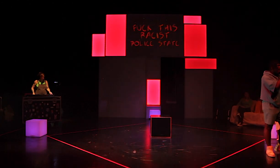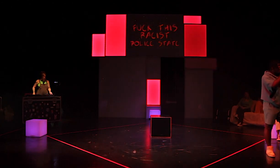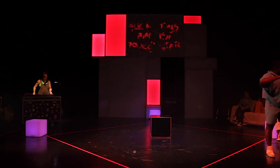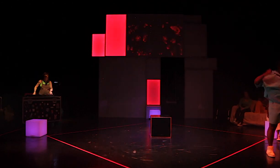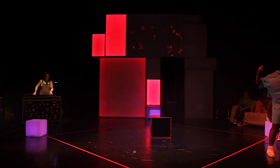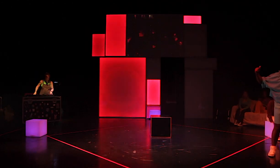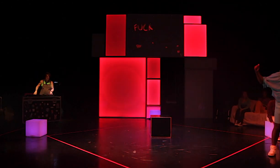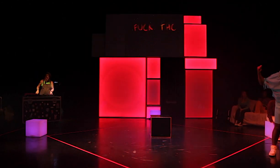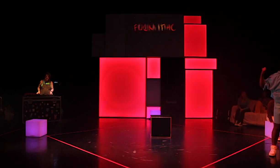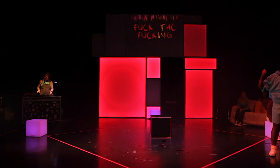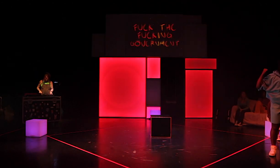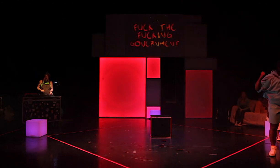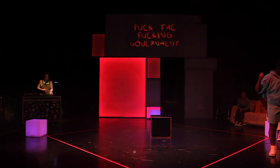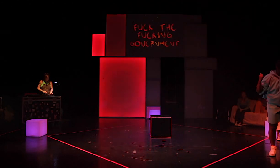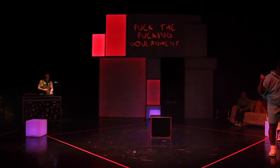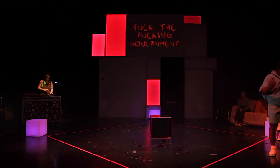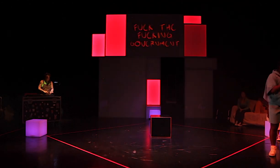Fuck this world! Fuck this racist police state!